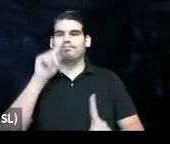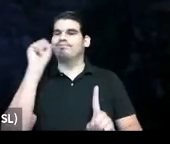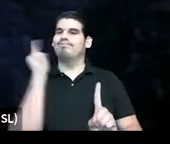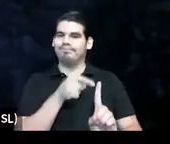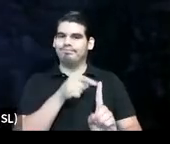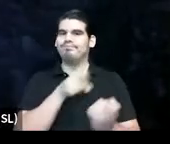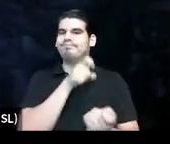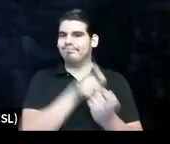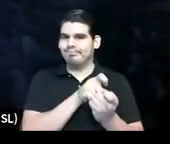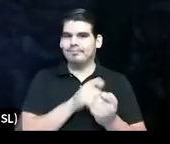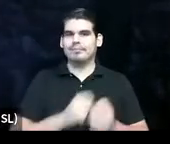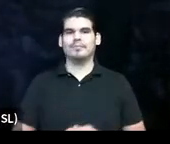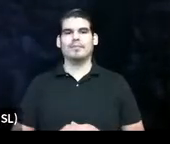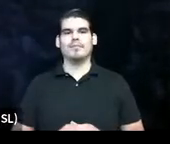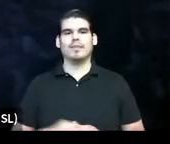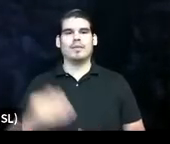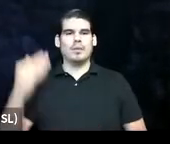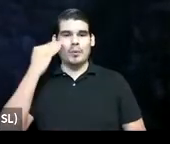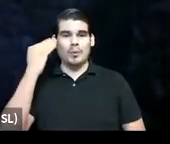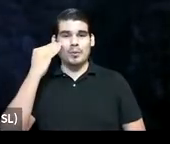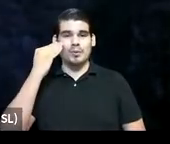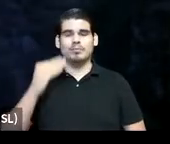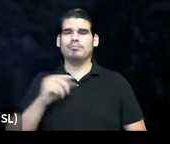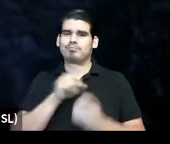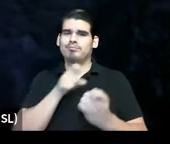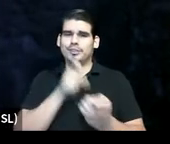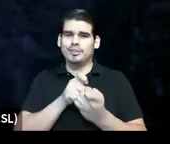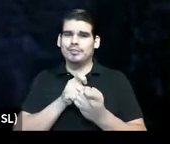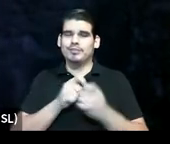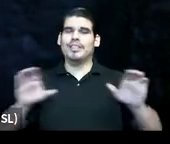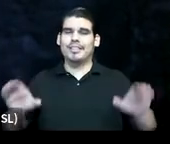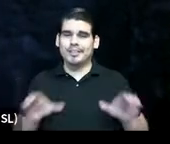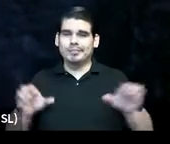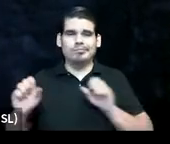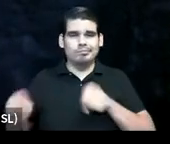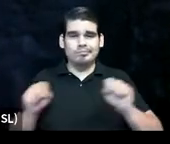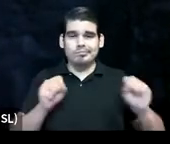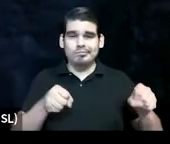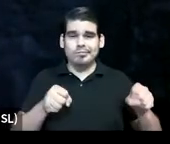measurable attainable realistic and timely that should be really be your resolves,